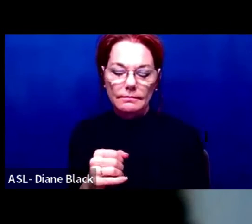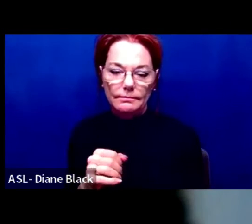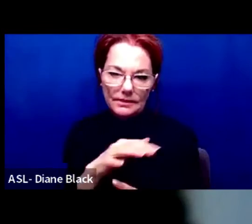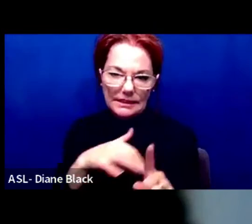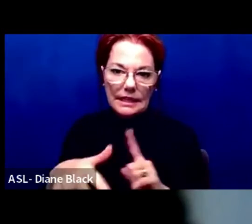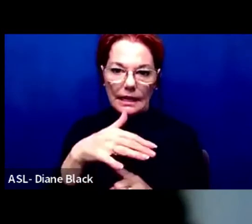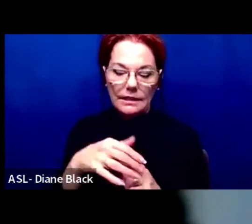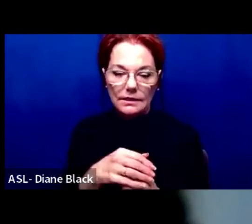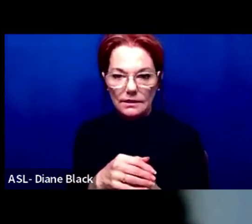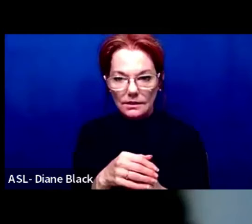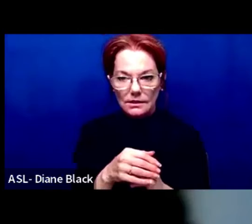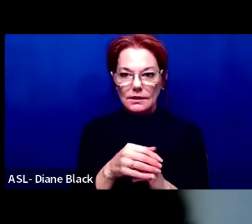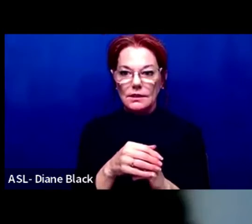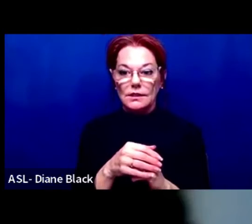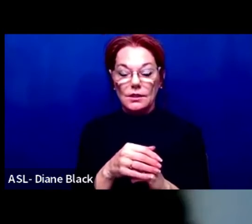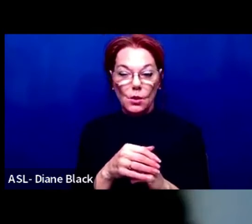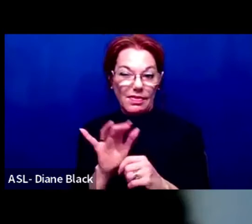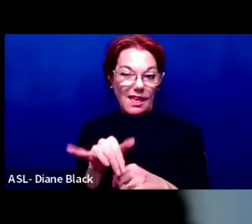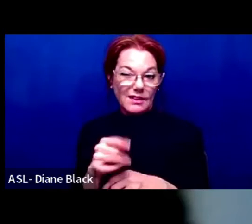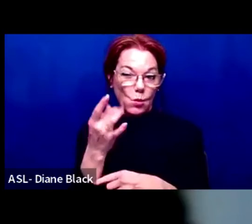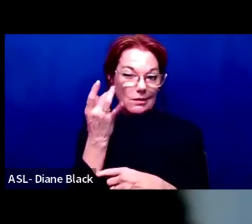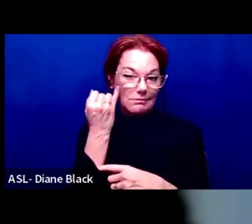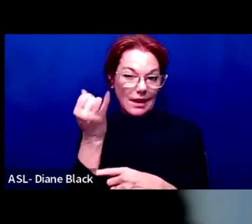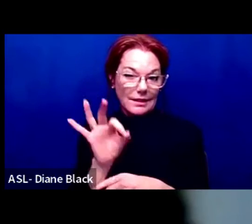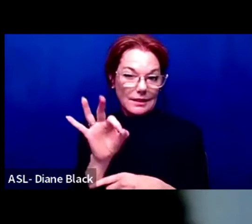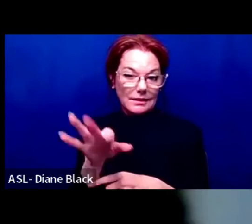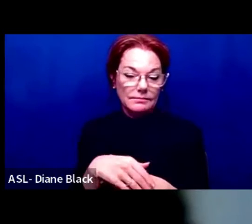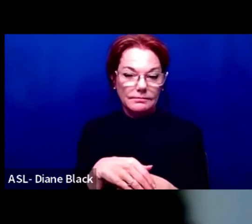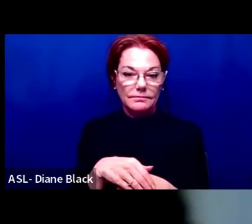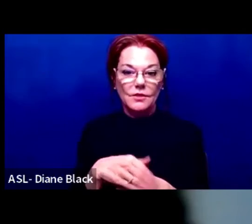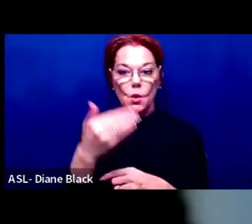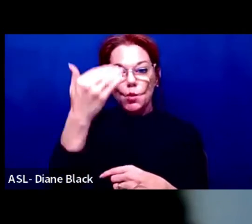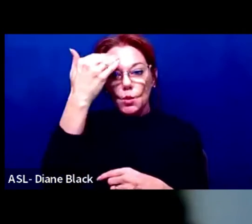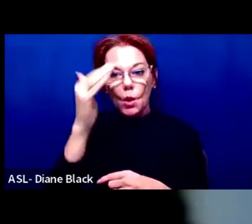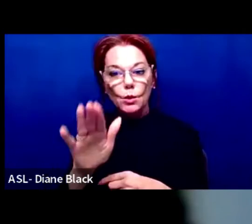would say, kind of get to know your departments, your state departments to see where their